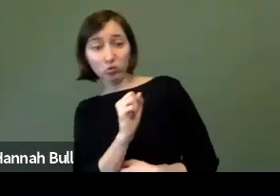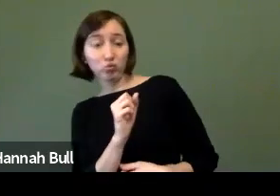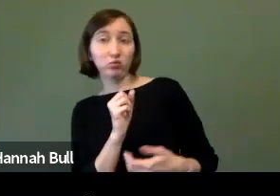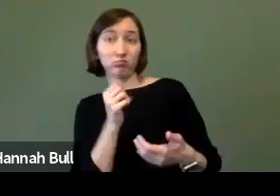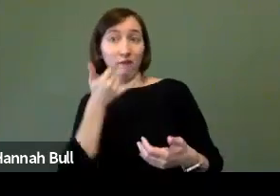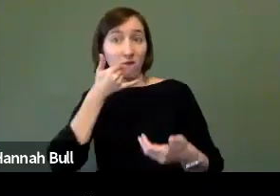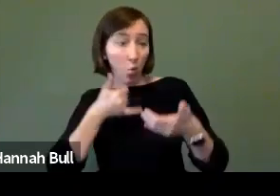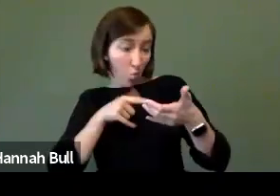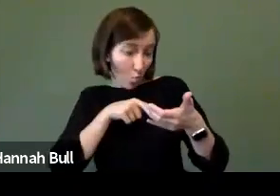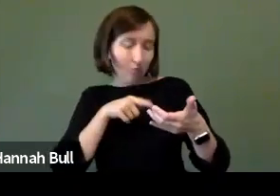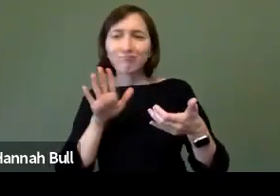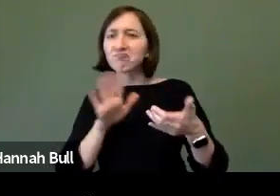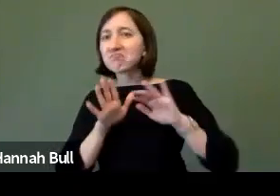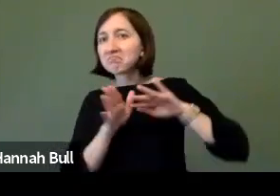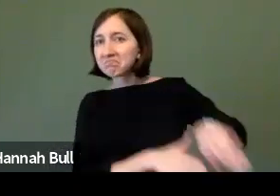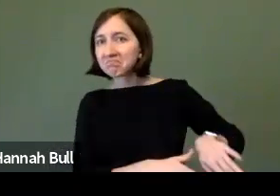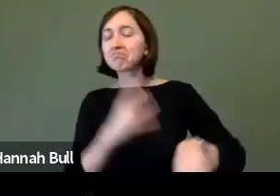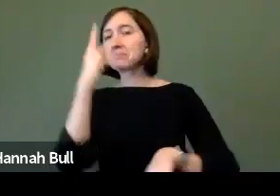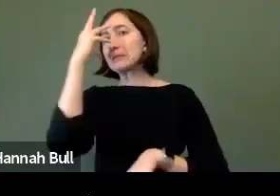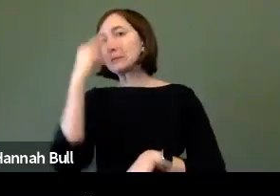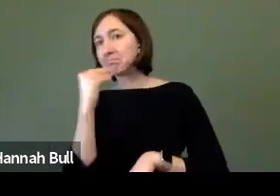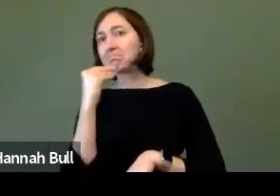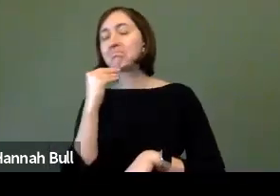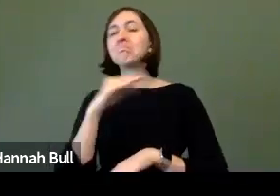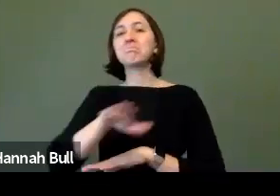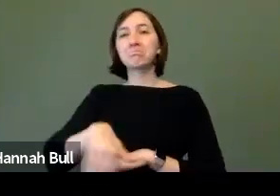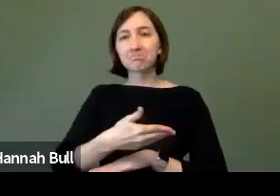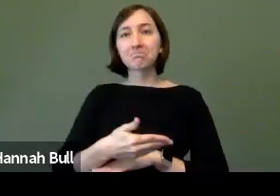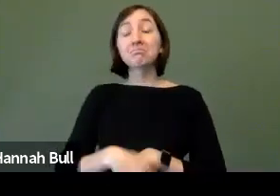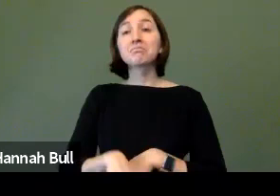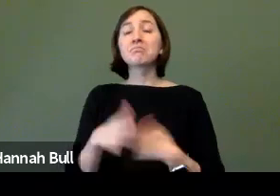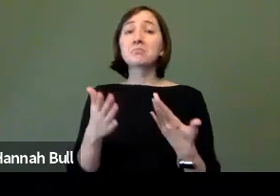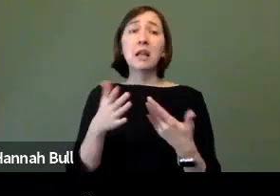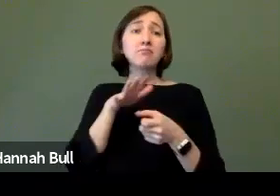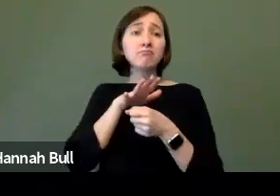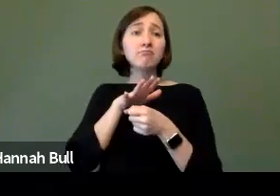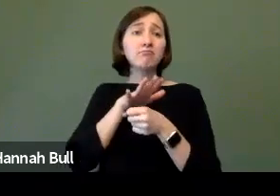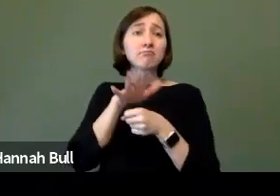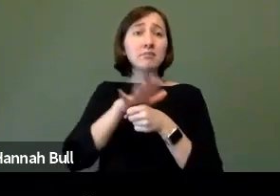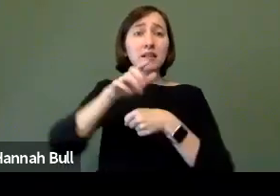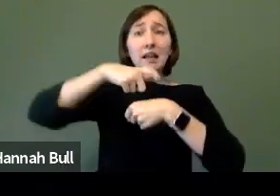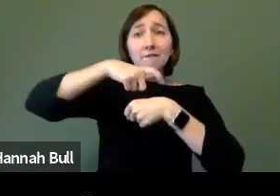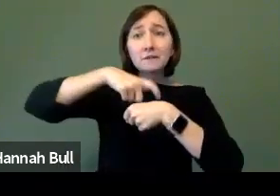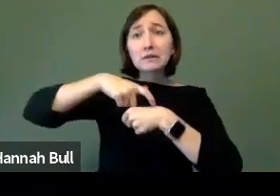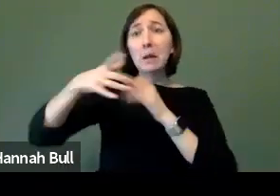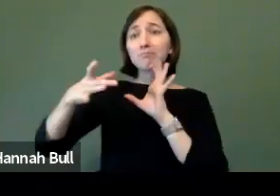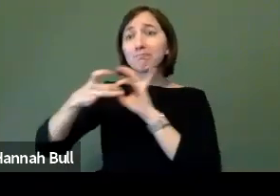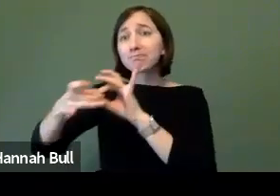Make sure you're making time to connect with others and do things you enjoy. Our stress and anxiety